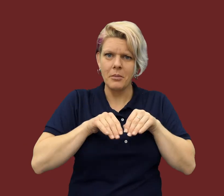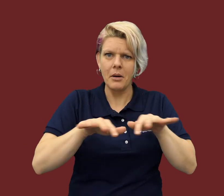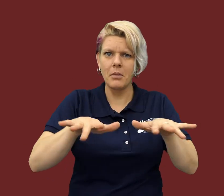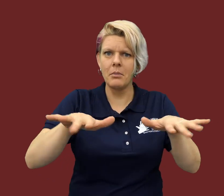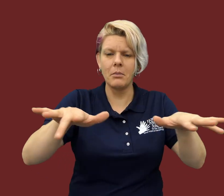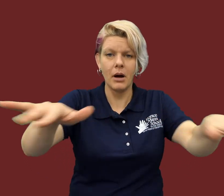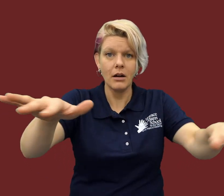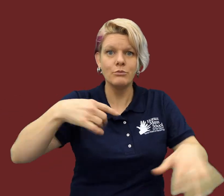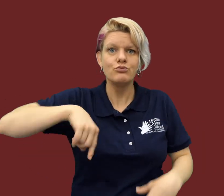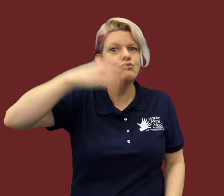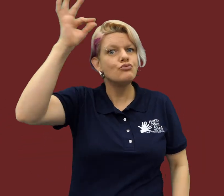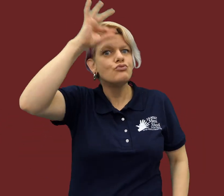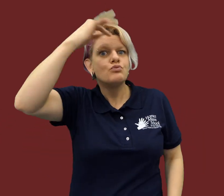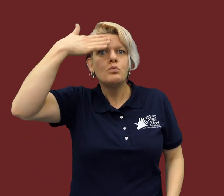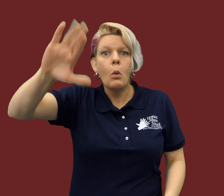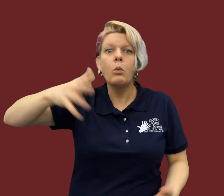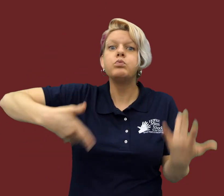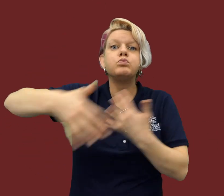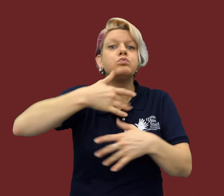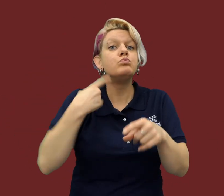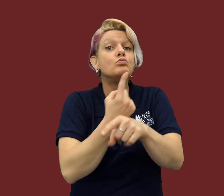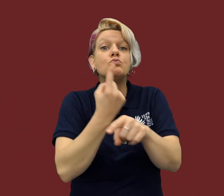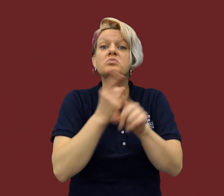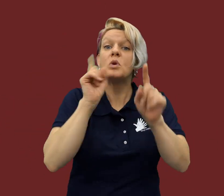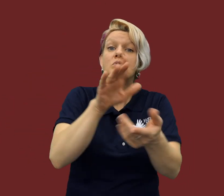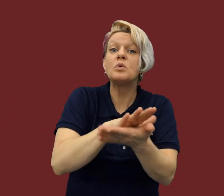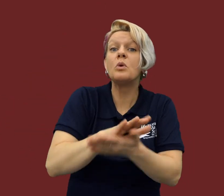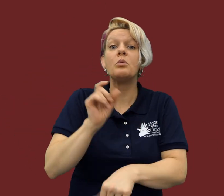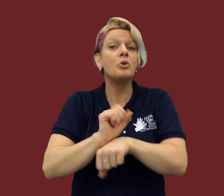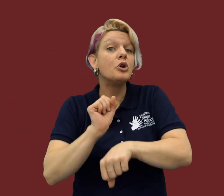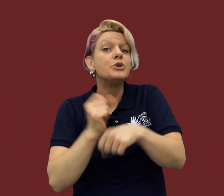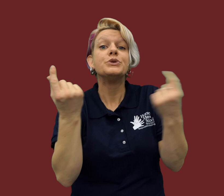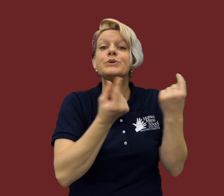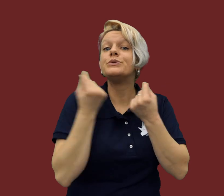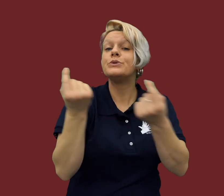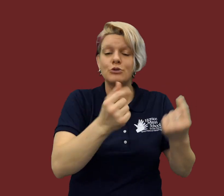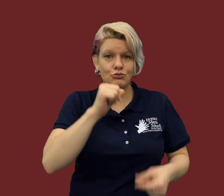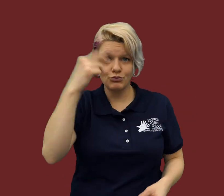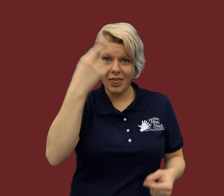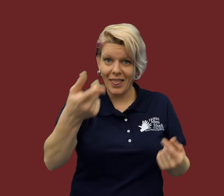their everyday routine, such as school or work, it is able to spread faster and further.